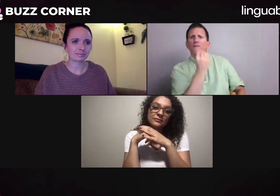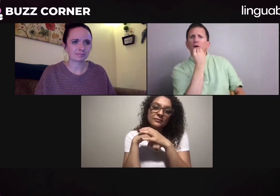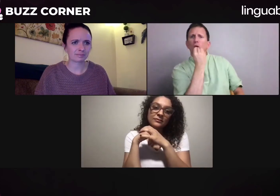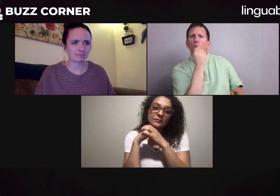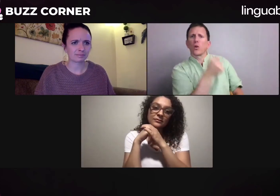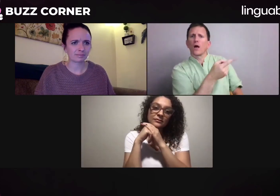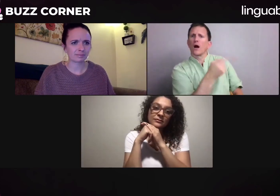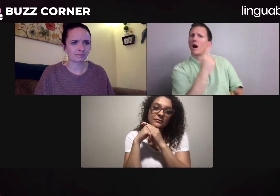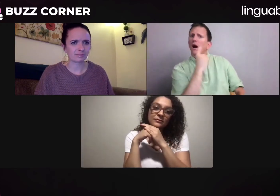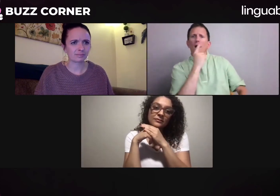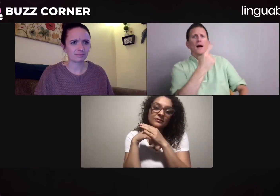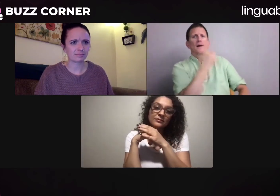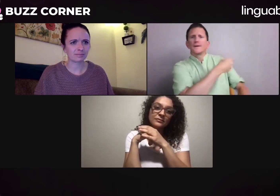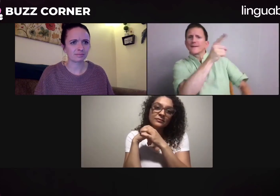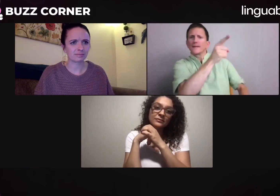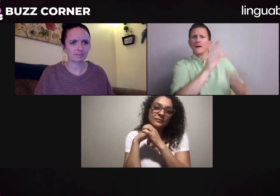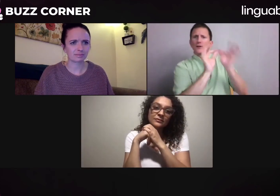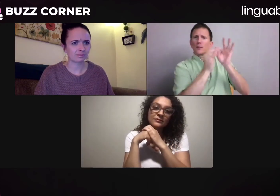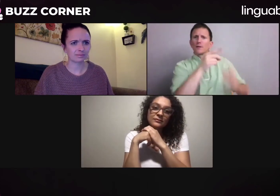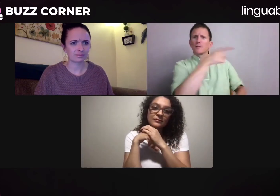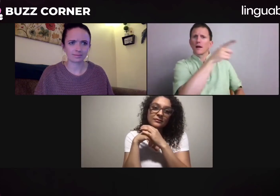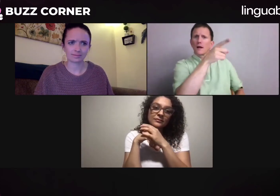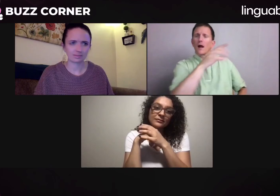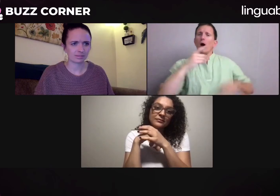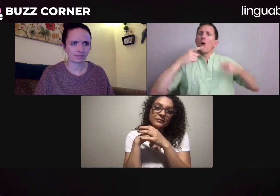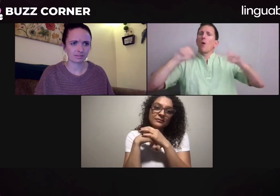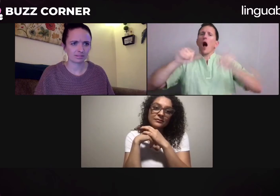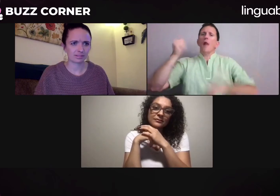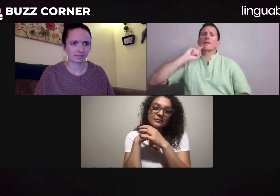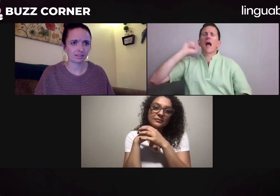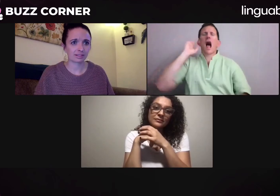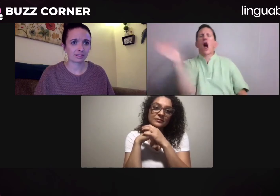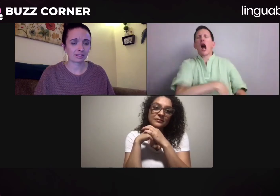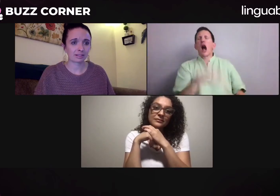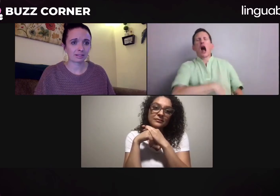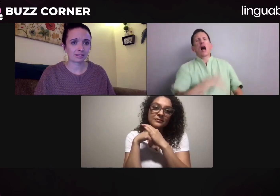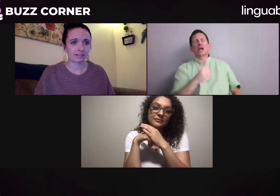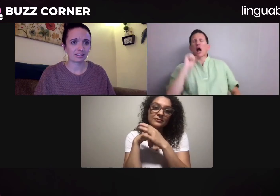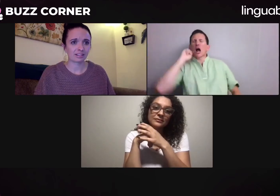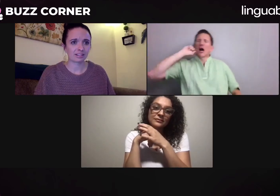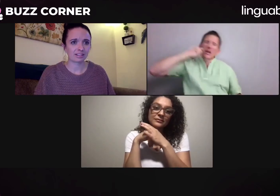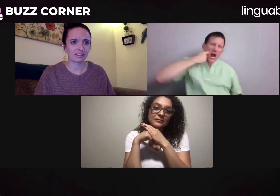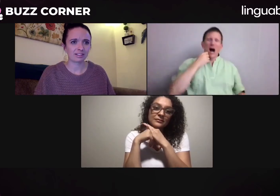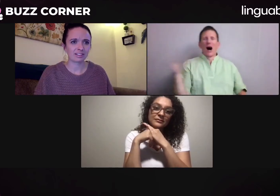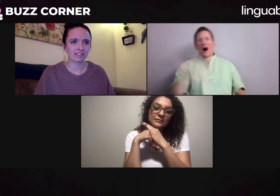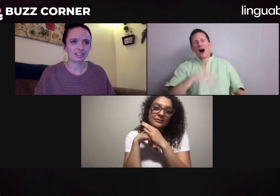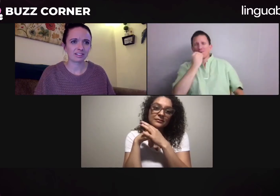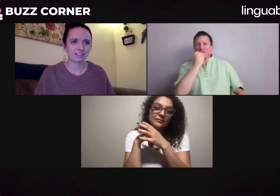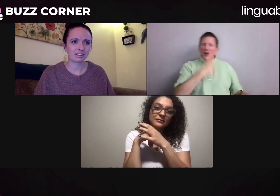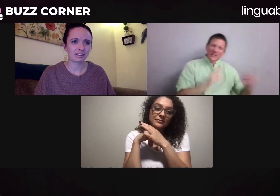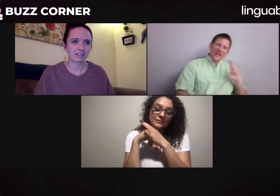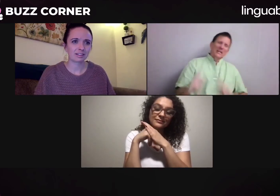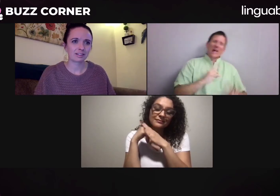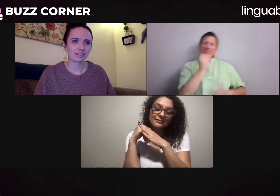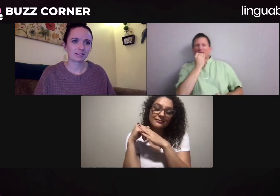like there being food and, well, other Deaf people are like, “Oh, no, it's cool. Go ahead. There's food. Let's, let's have food, let's talk.”